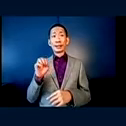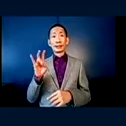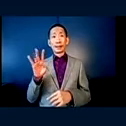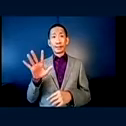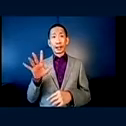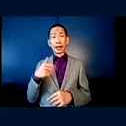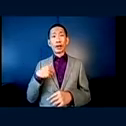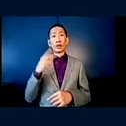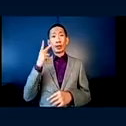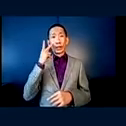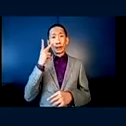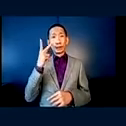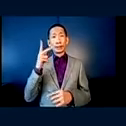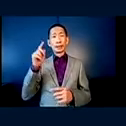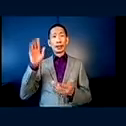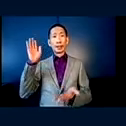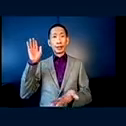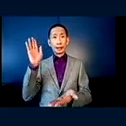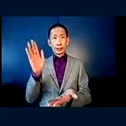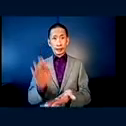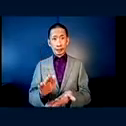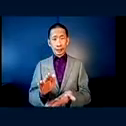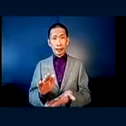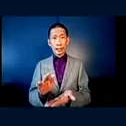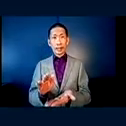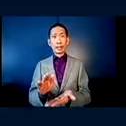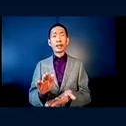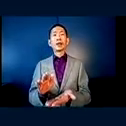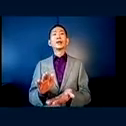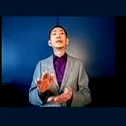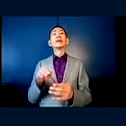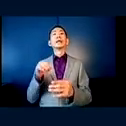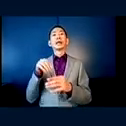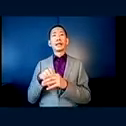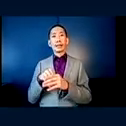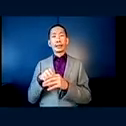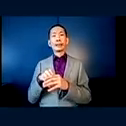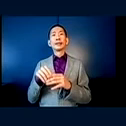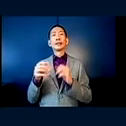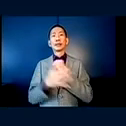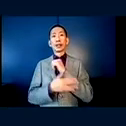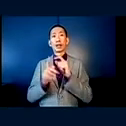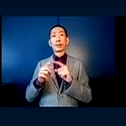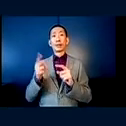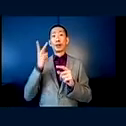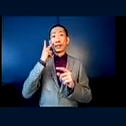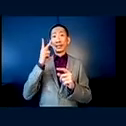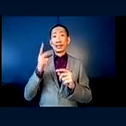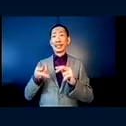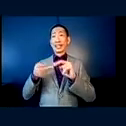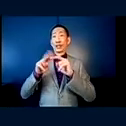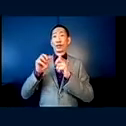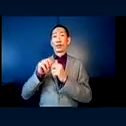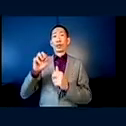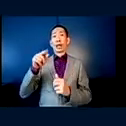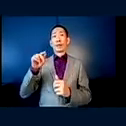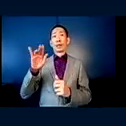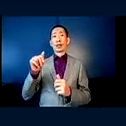AGE 75, FORTUNATELY WE SEE HUGE DECLINES IN THE UNITED STATES OVERALL, THE NATION, BUT IN THE APPALACHIA CONTEXT YOU SEE INCREASES.